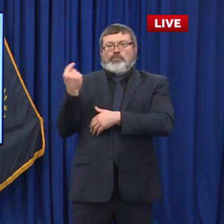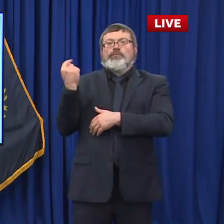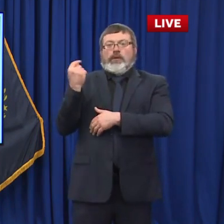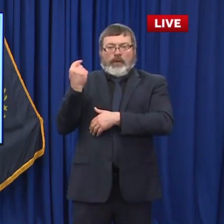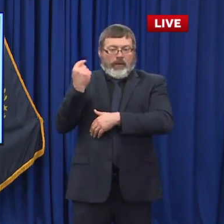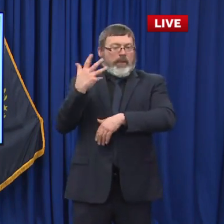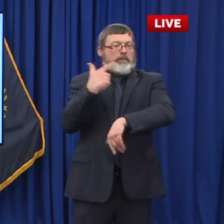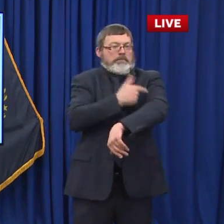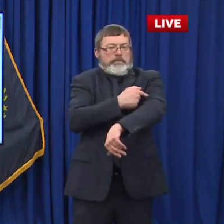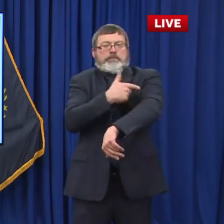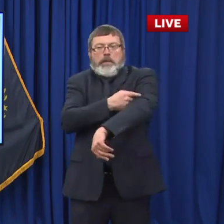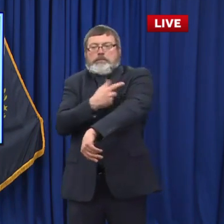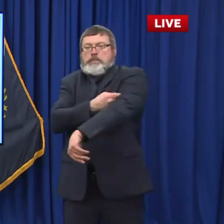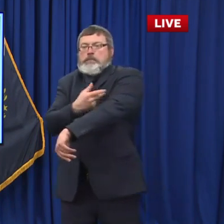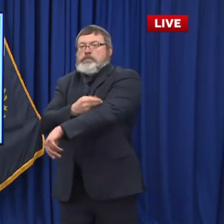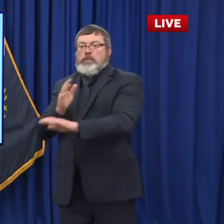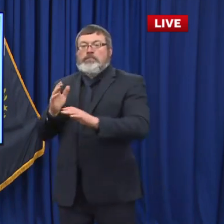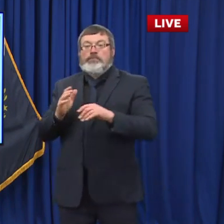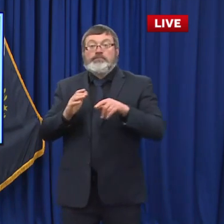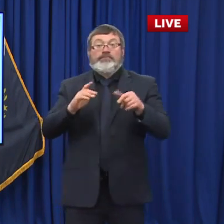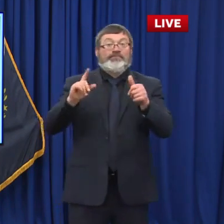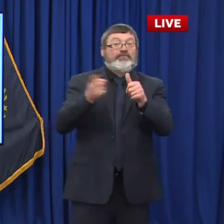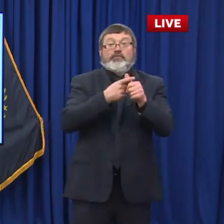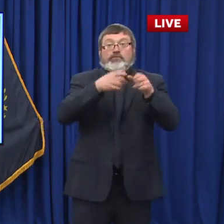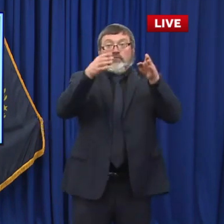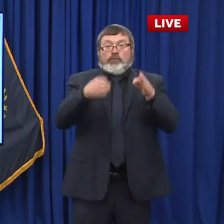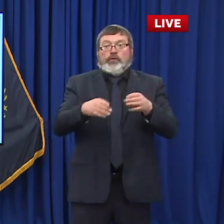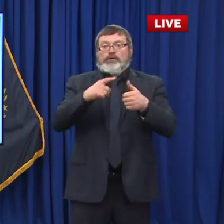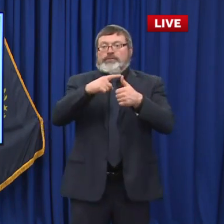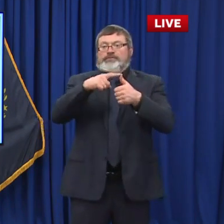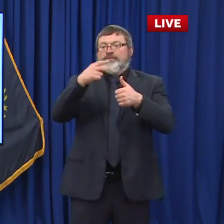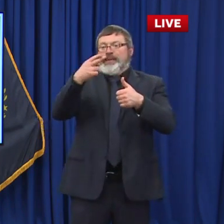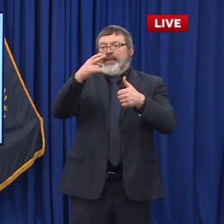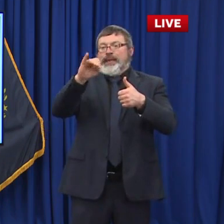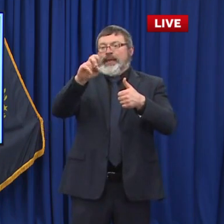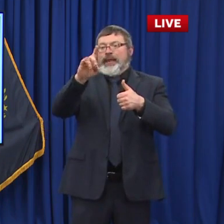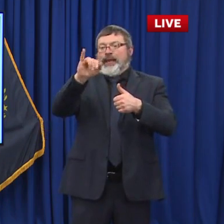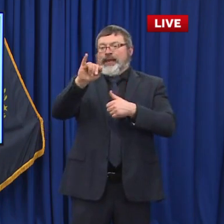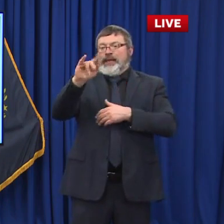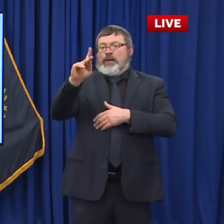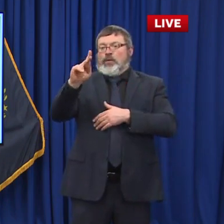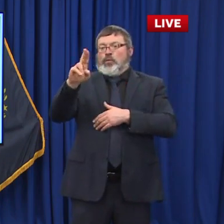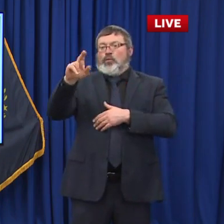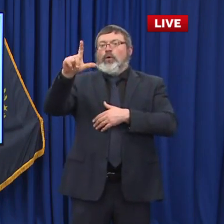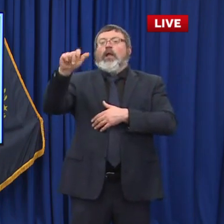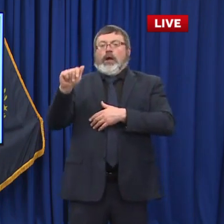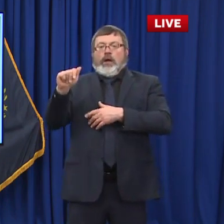EVERYONE KNOWS, ON TUESDAY WE ADMINISTERED THE FIRST DOSES OF THE VACCINE.